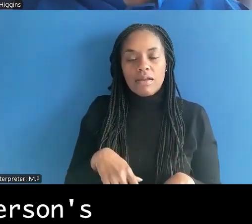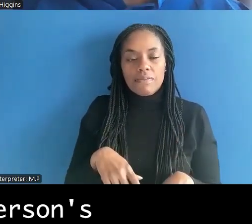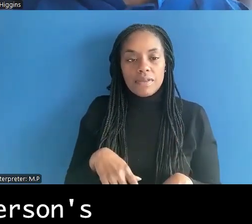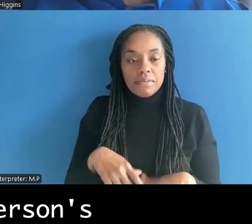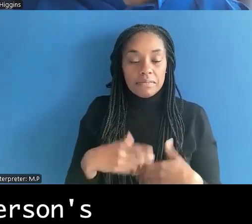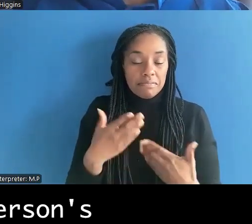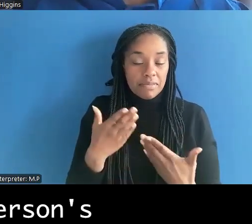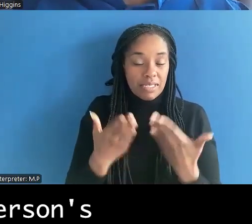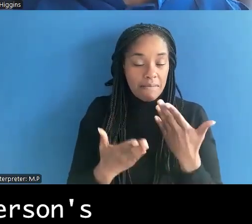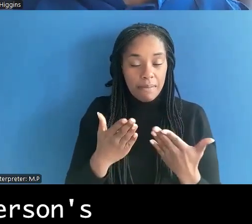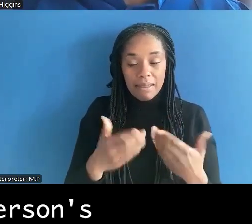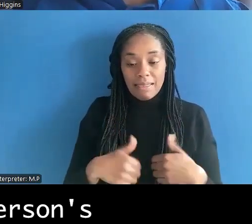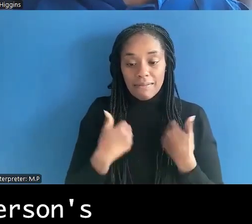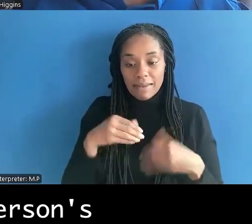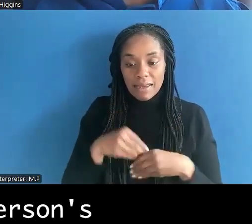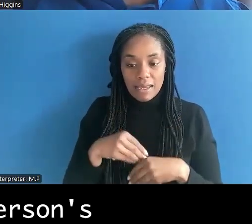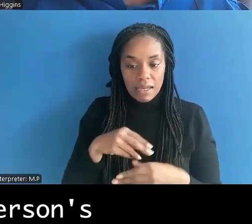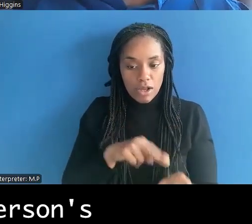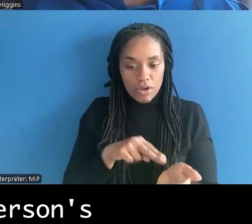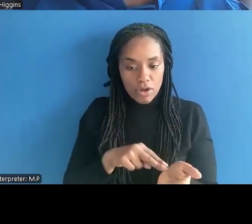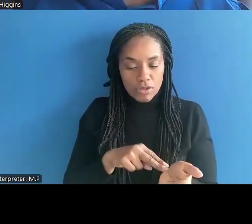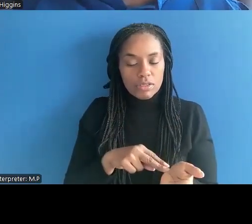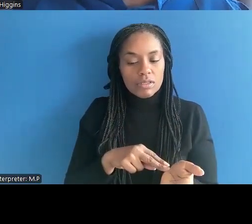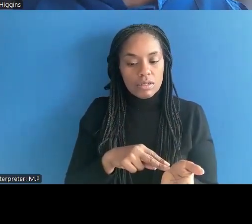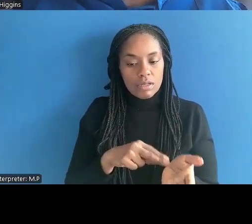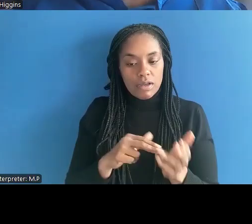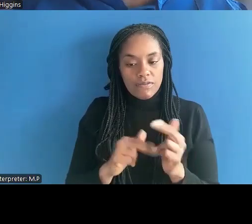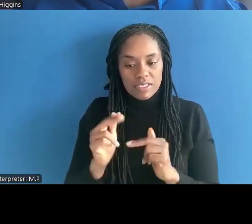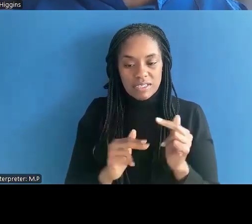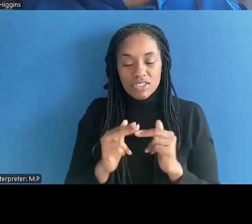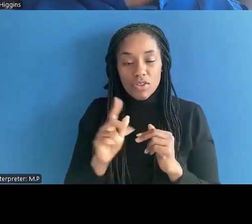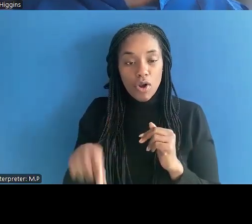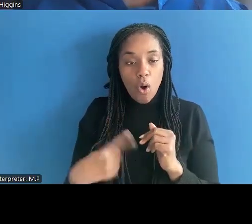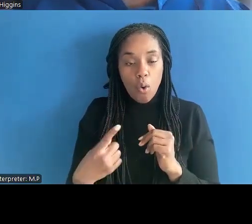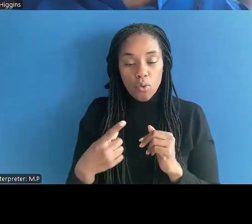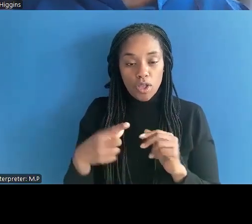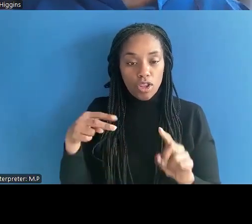And so they only look at that person's income, and assets for eligibility for Medi-Cal.